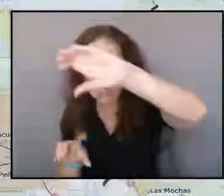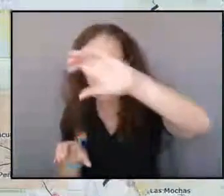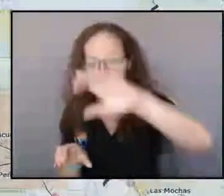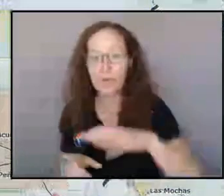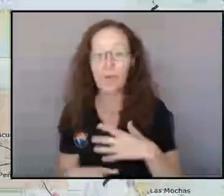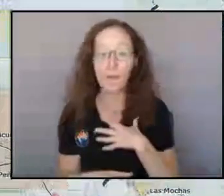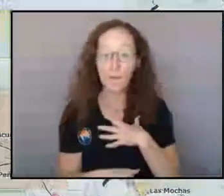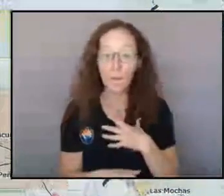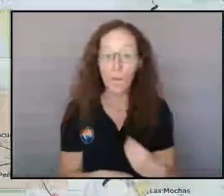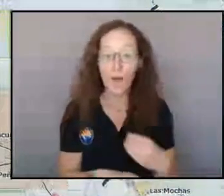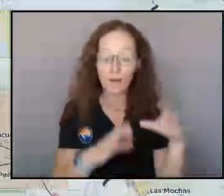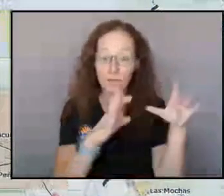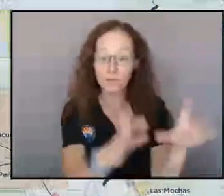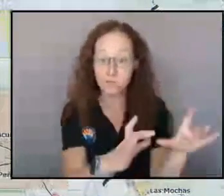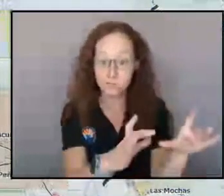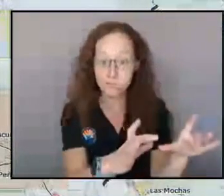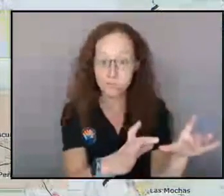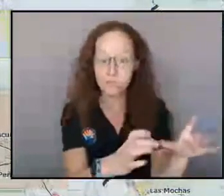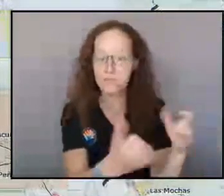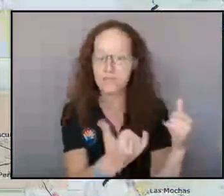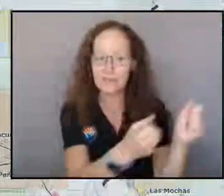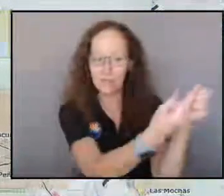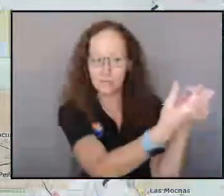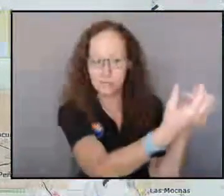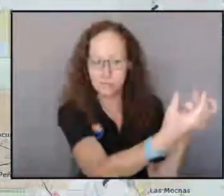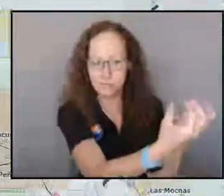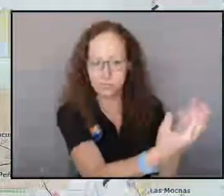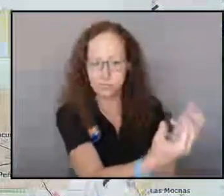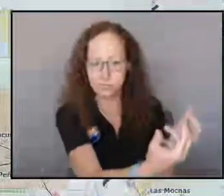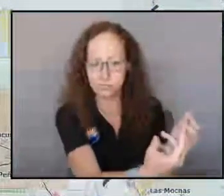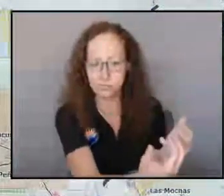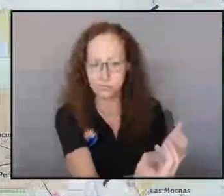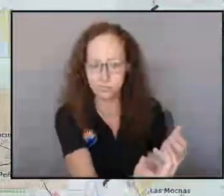THE FIRE IS STILL MOVING DOWN TOWARDS THE AREA WHERE WE